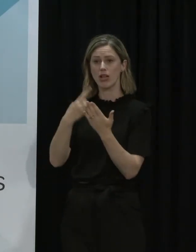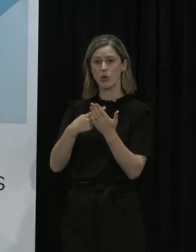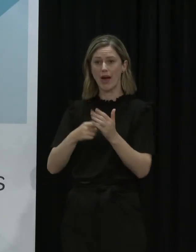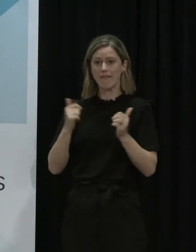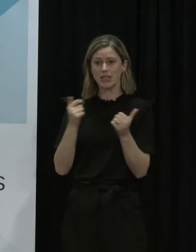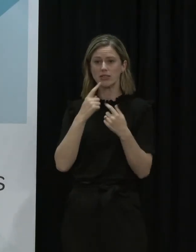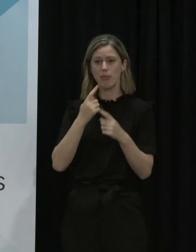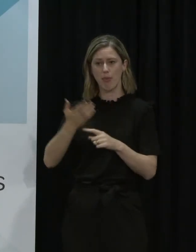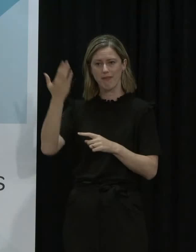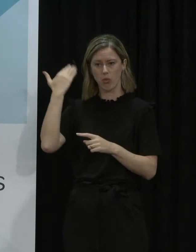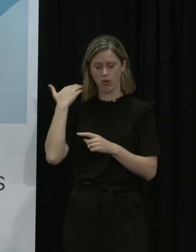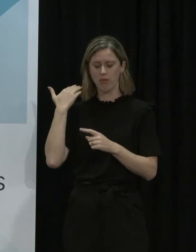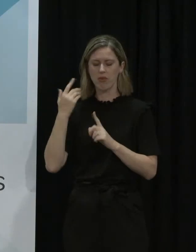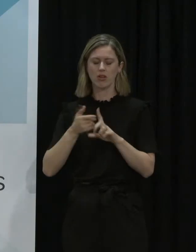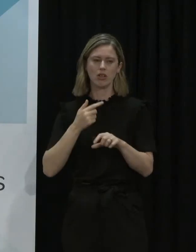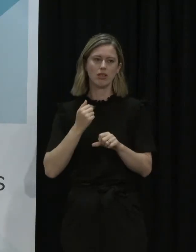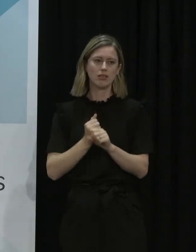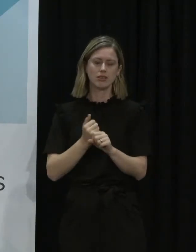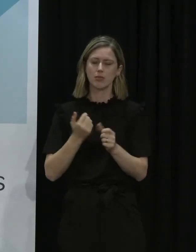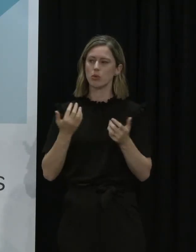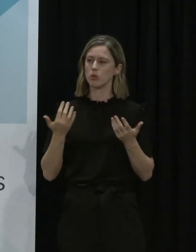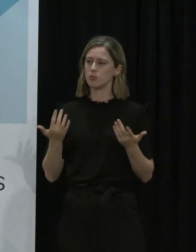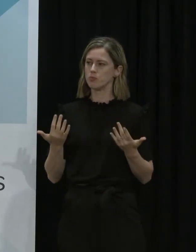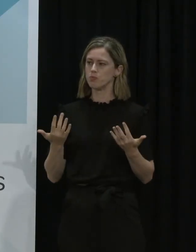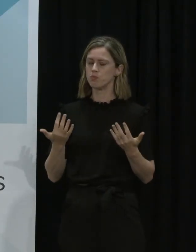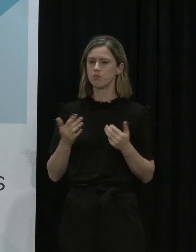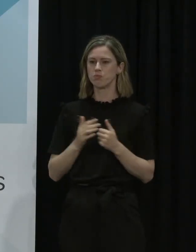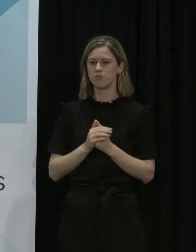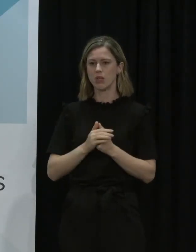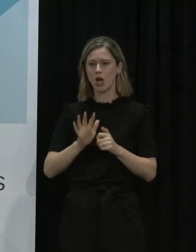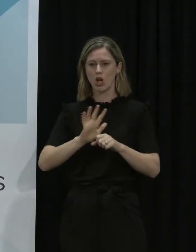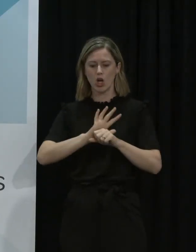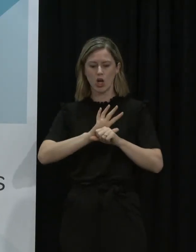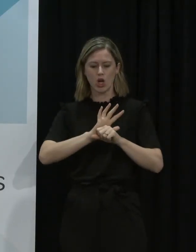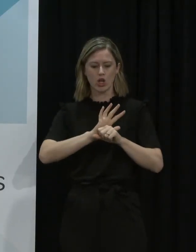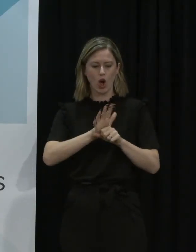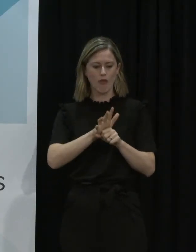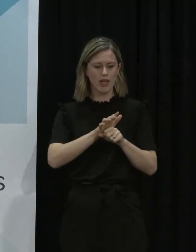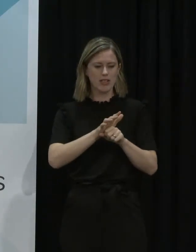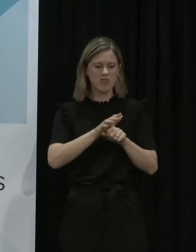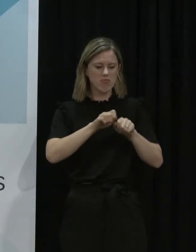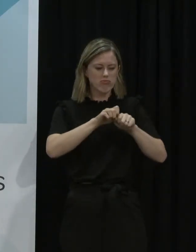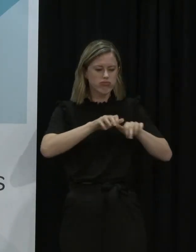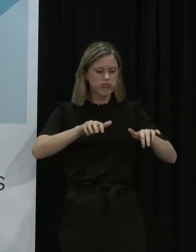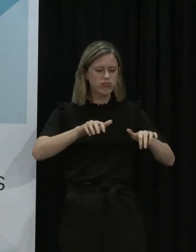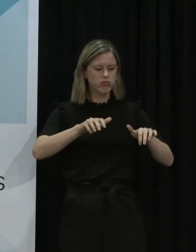reason we will have parts of the country in red. Beyond that will be the same criteria I